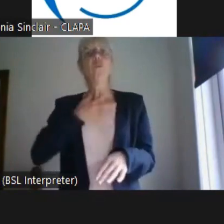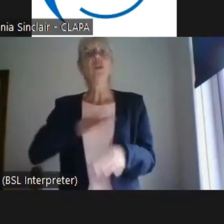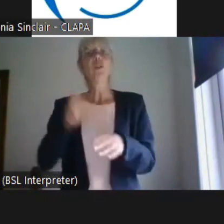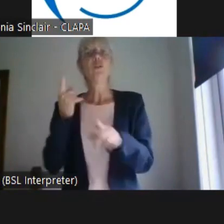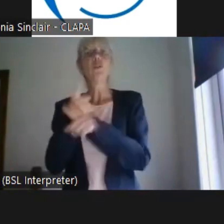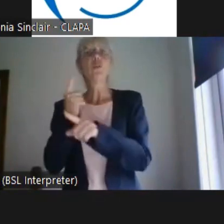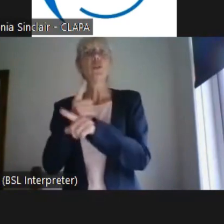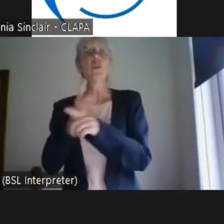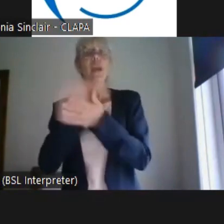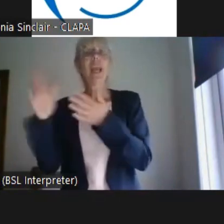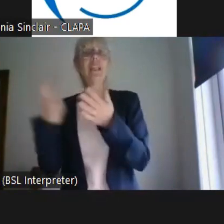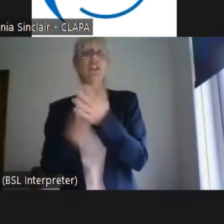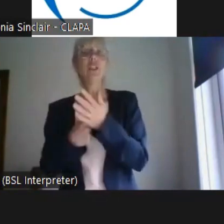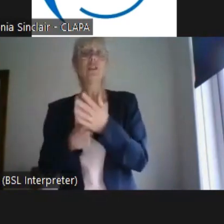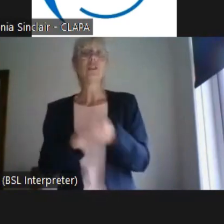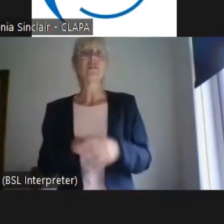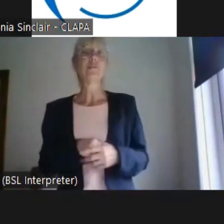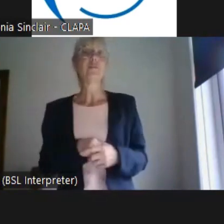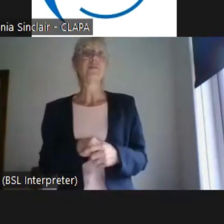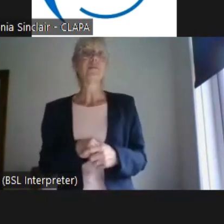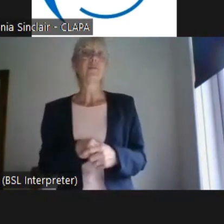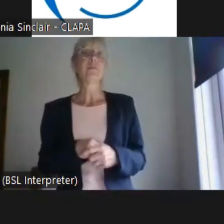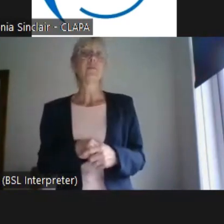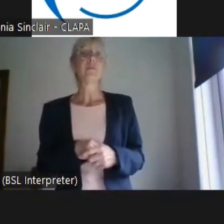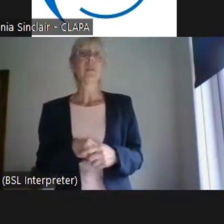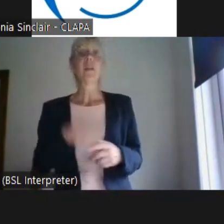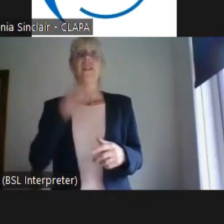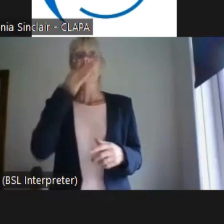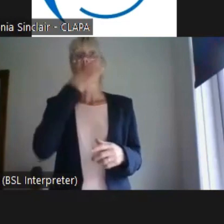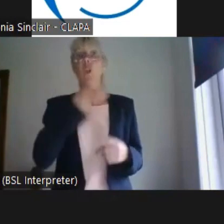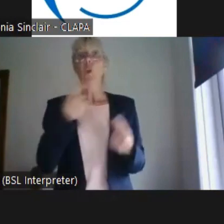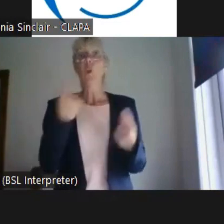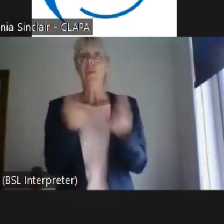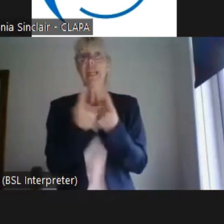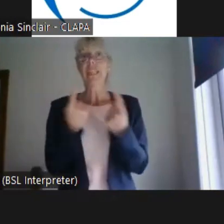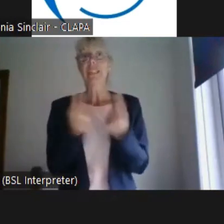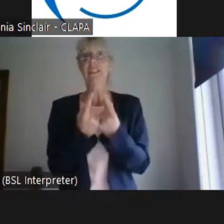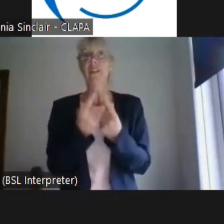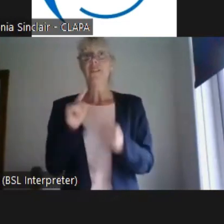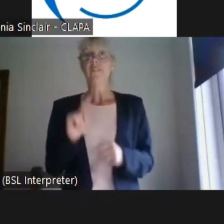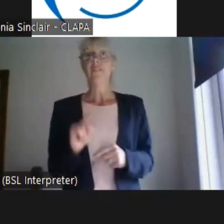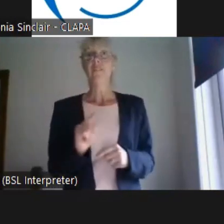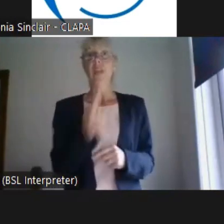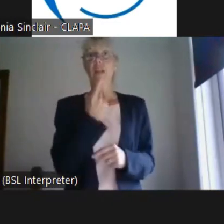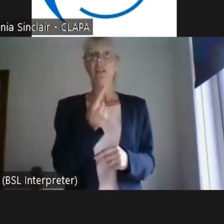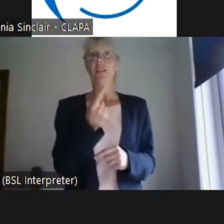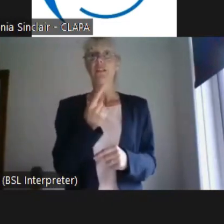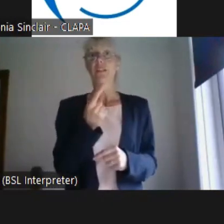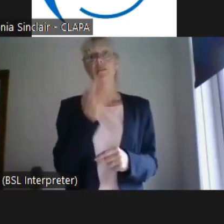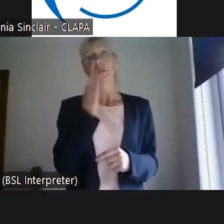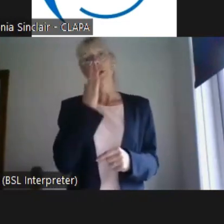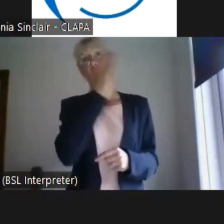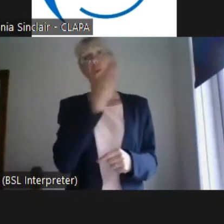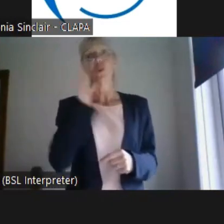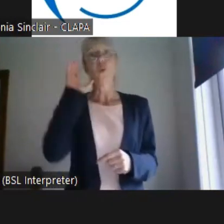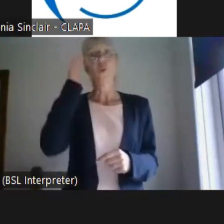um there are quite a few um things that you can do I would say certainly first of all go to your Audiology department and contact them because they will have